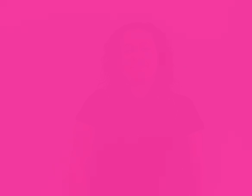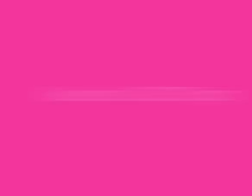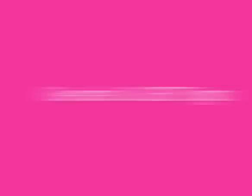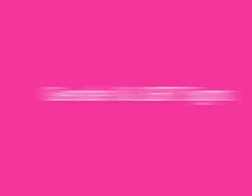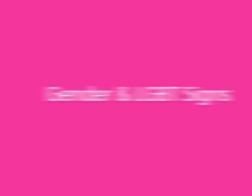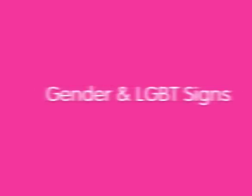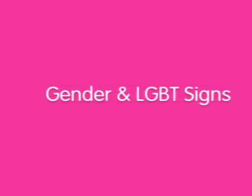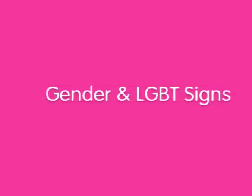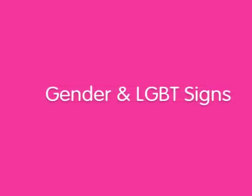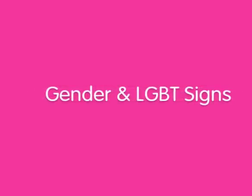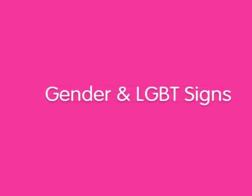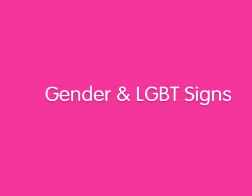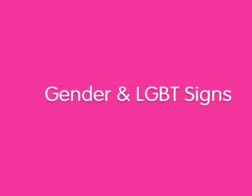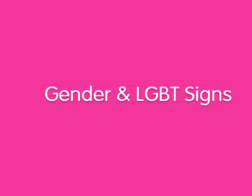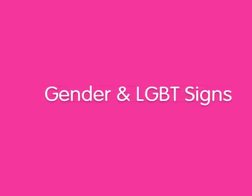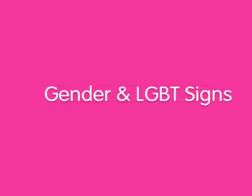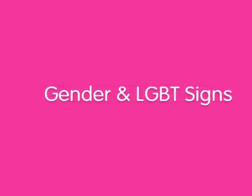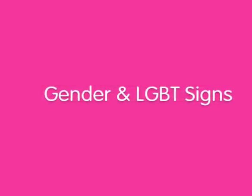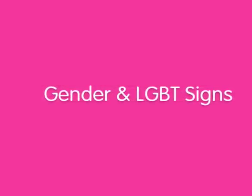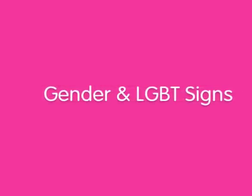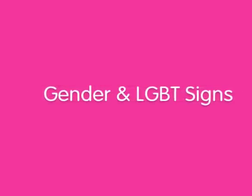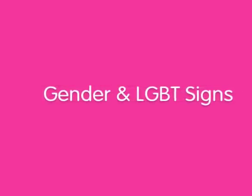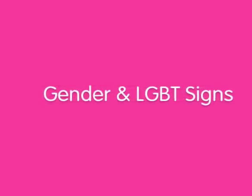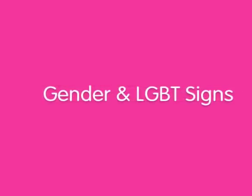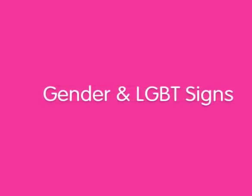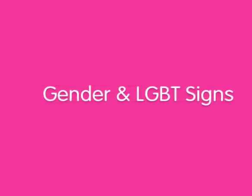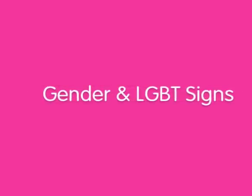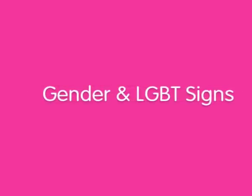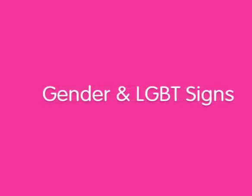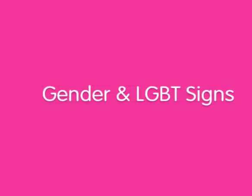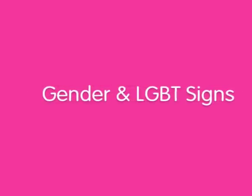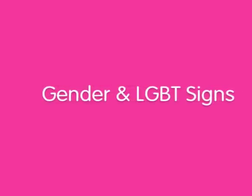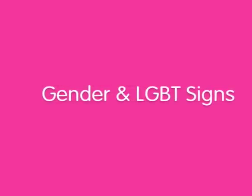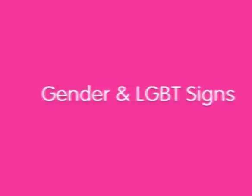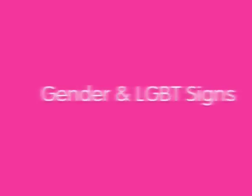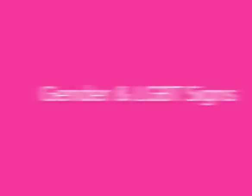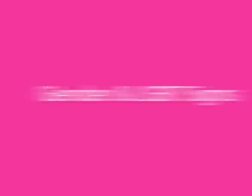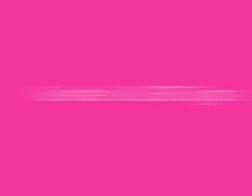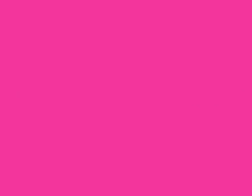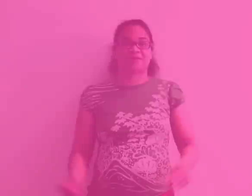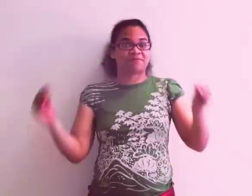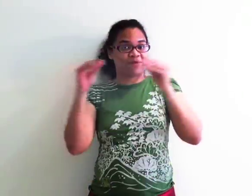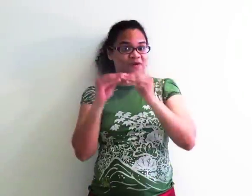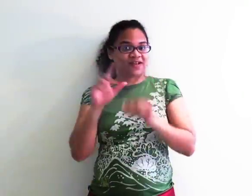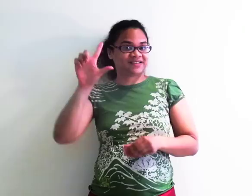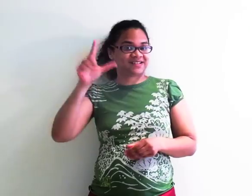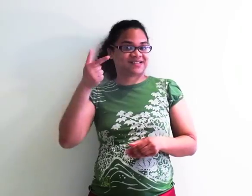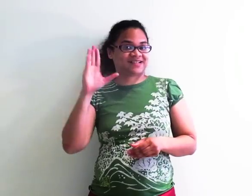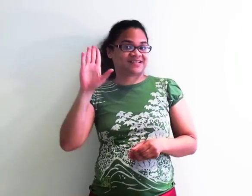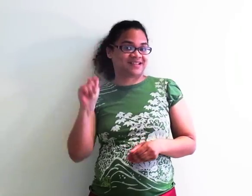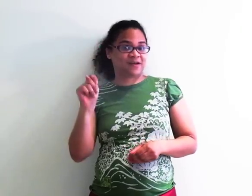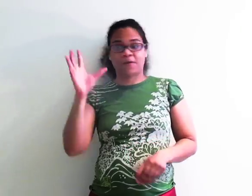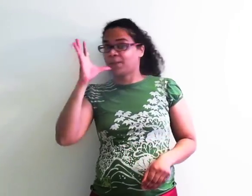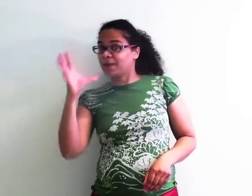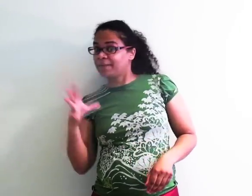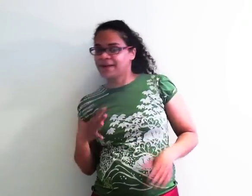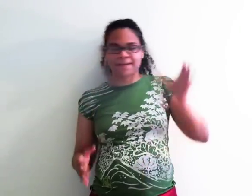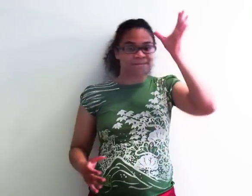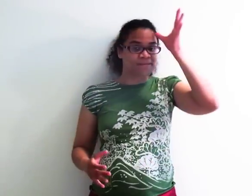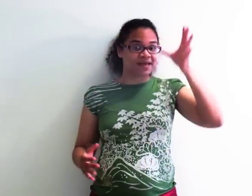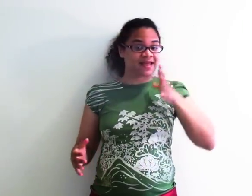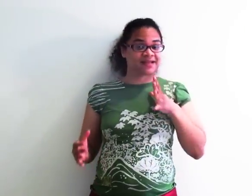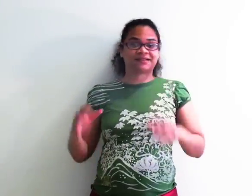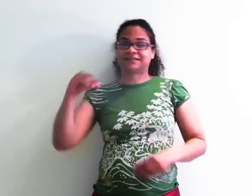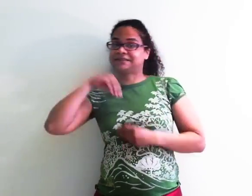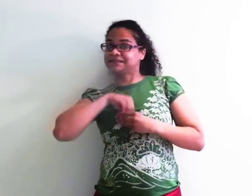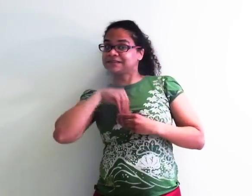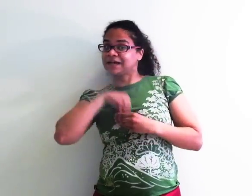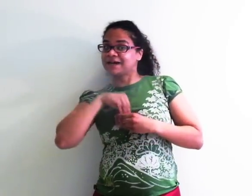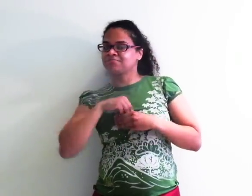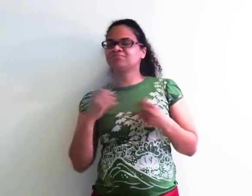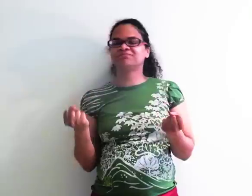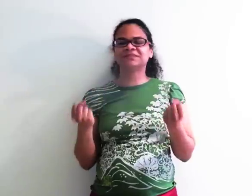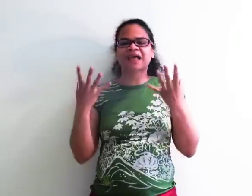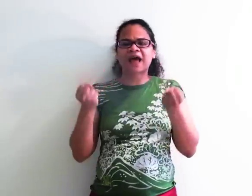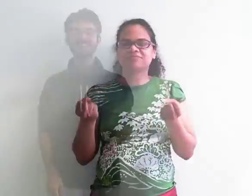LGBT & GENDER SIGNS